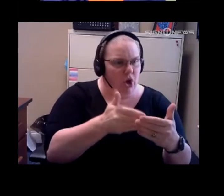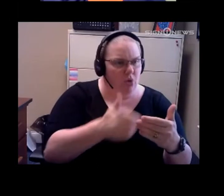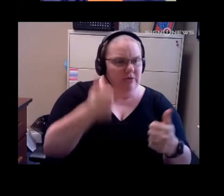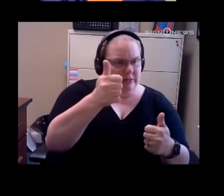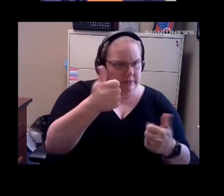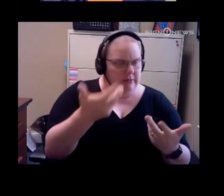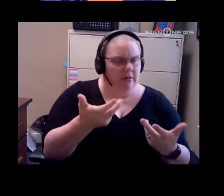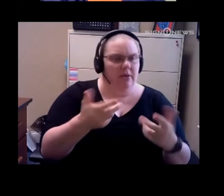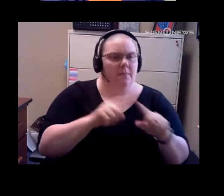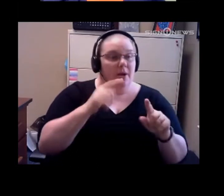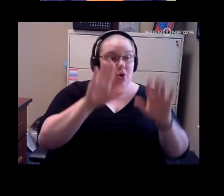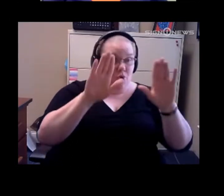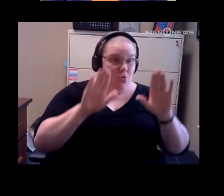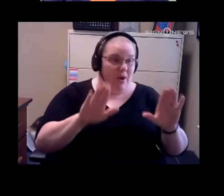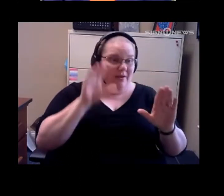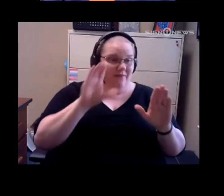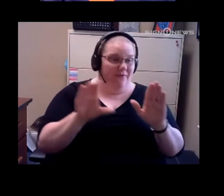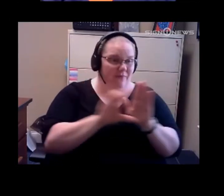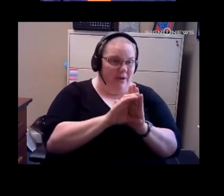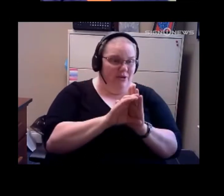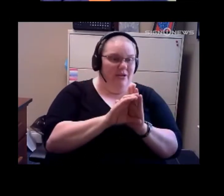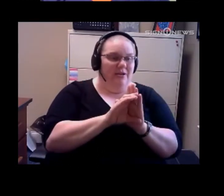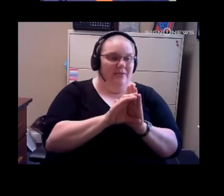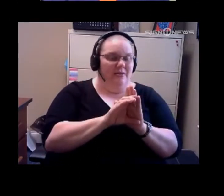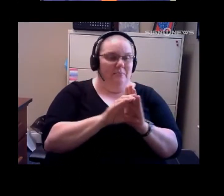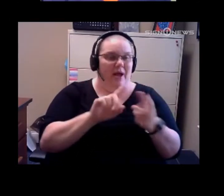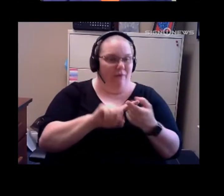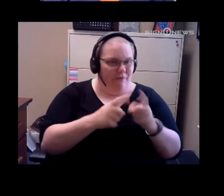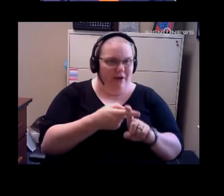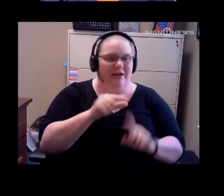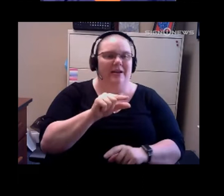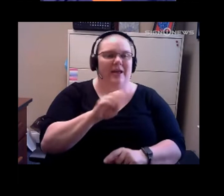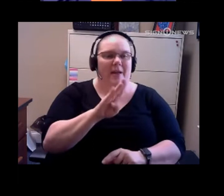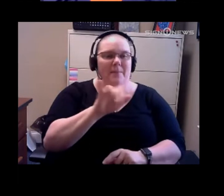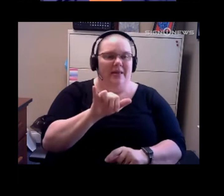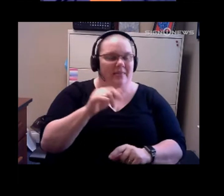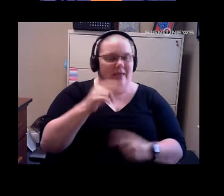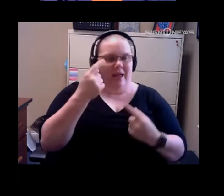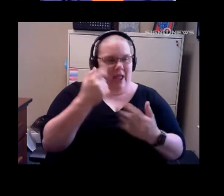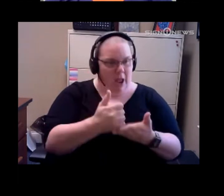our friend Gabby who helps us think about what this book looks like so if you think about all